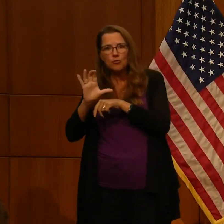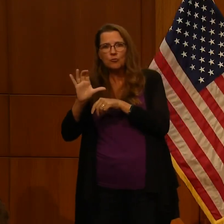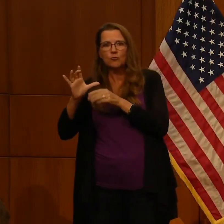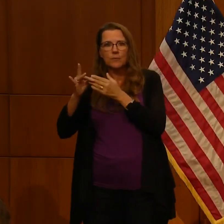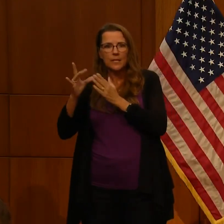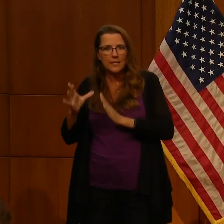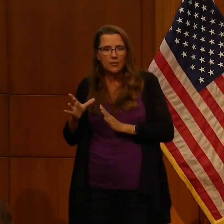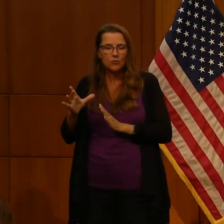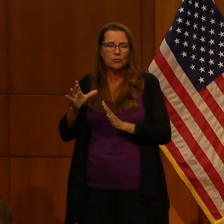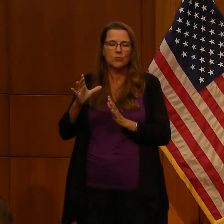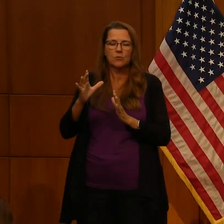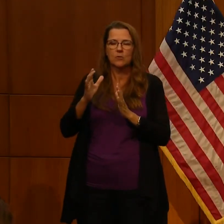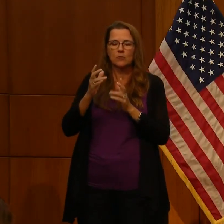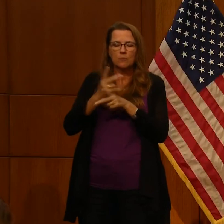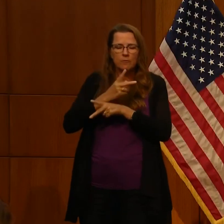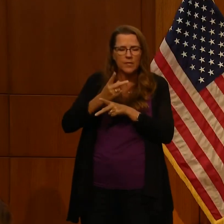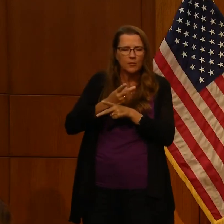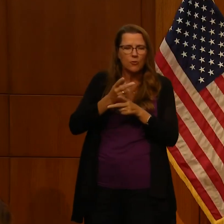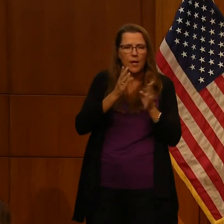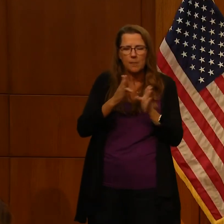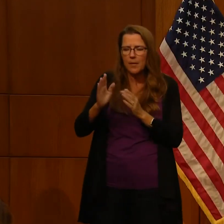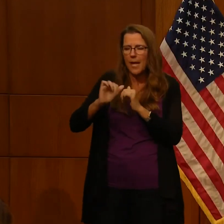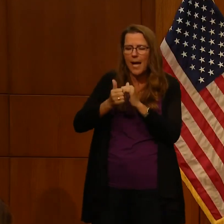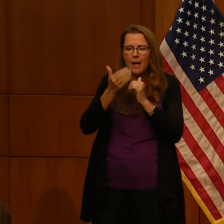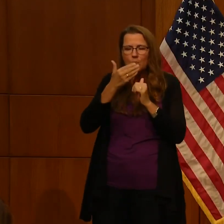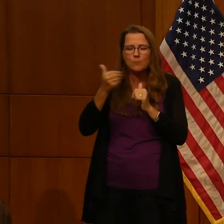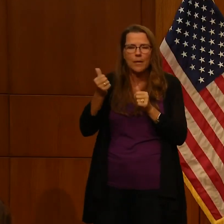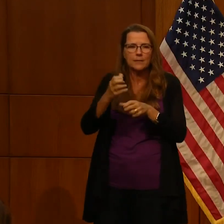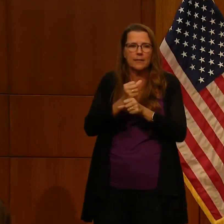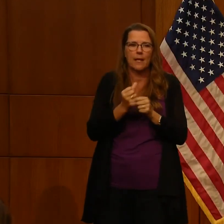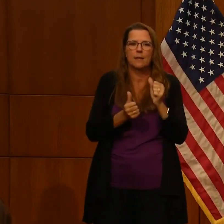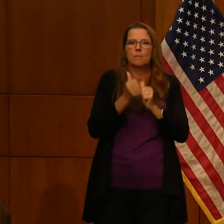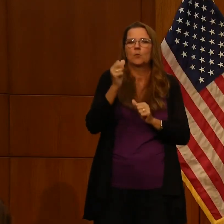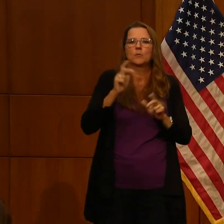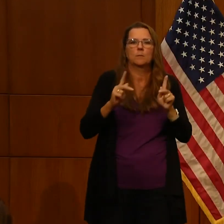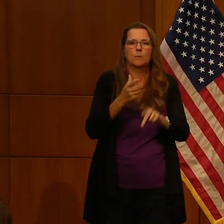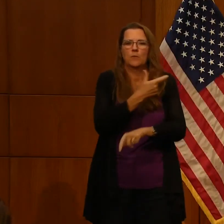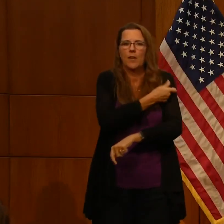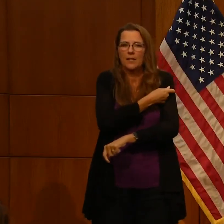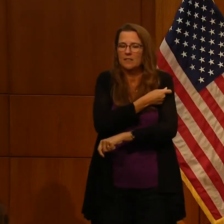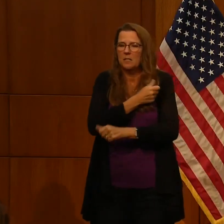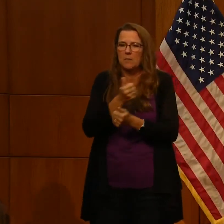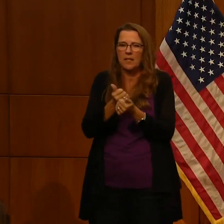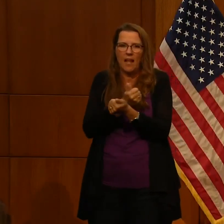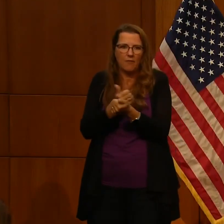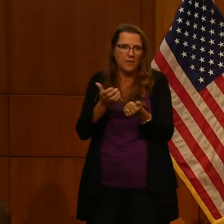OUR LEGISLATORS WITH OUR COMMUNITY LEADERS ARE FAITH LEADERS AND COME UP WITH A PLAN ON HOW BEST TO GET SHOTS AND